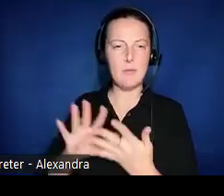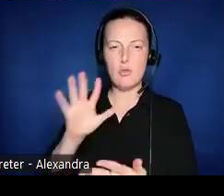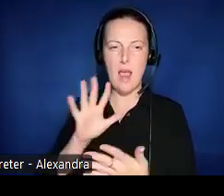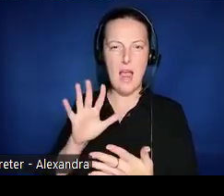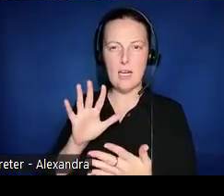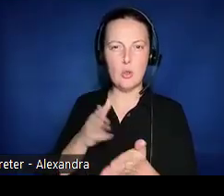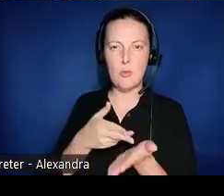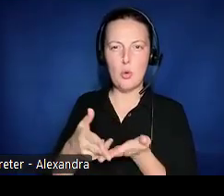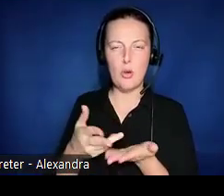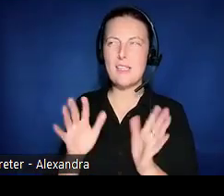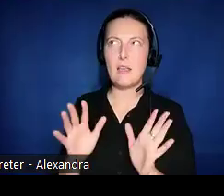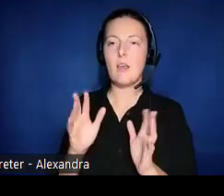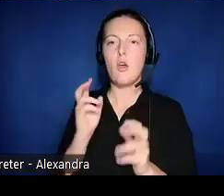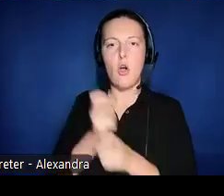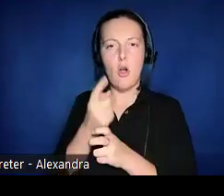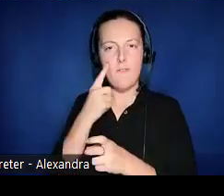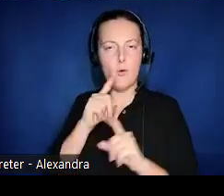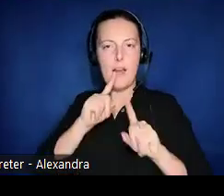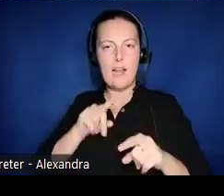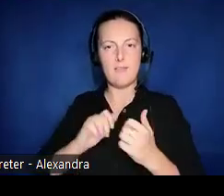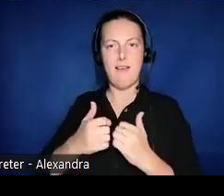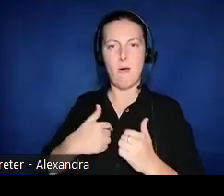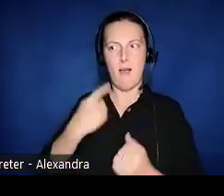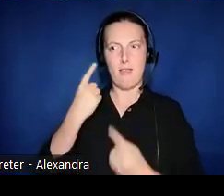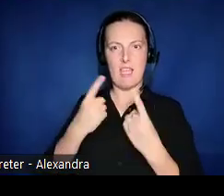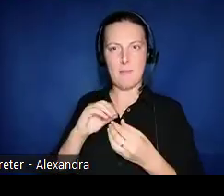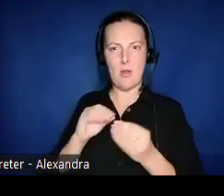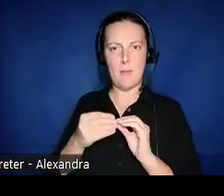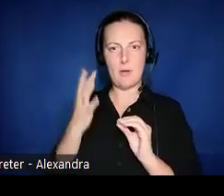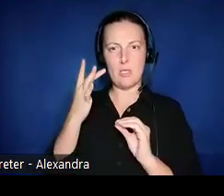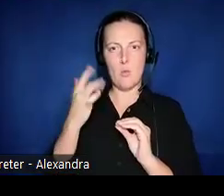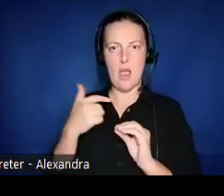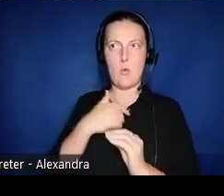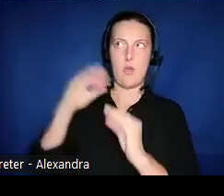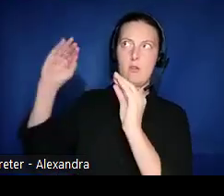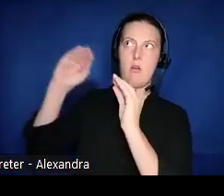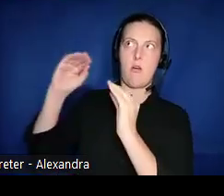about numbers? Because it's it's a sort of default way that we've been learned to think. Um most